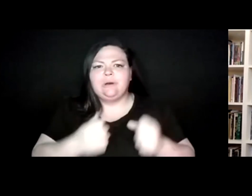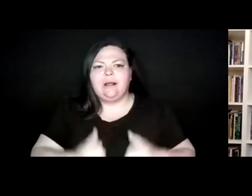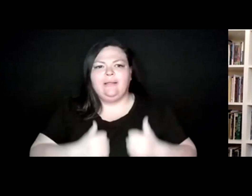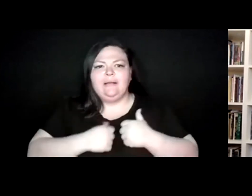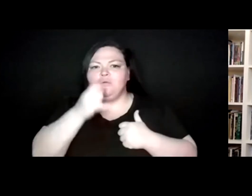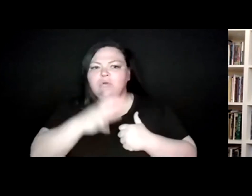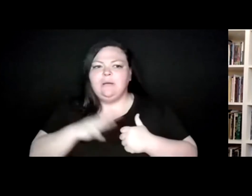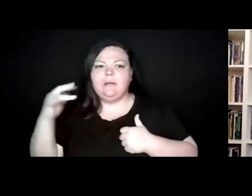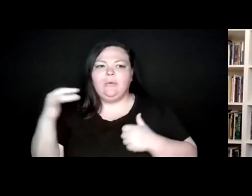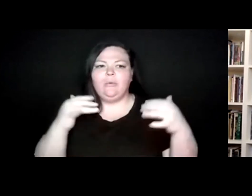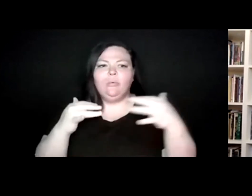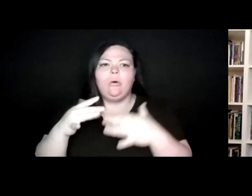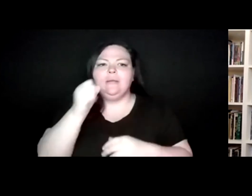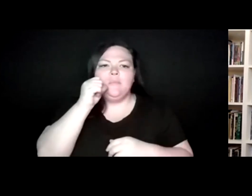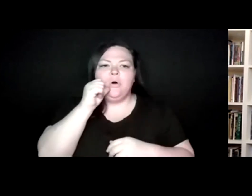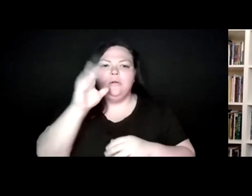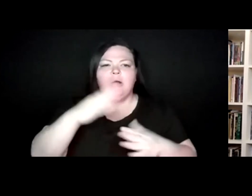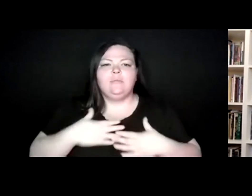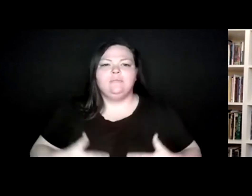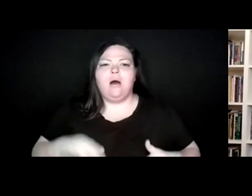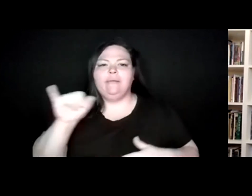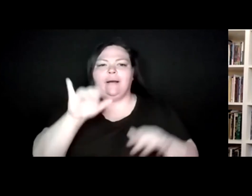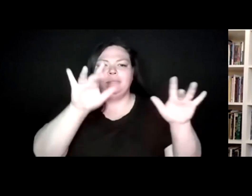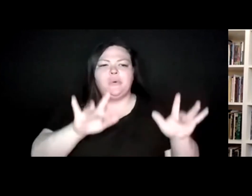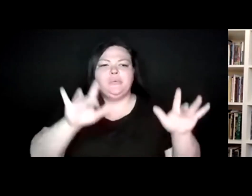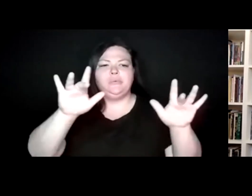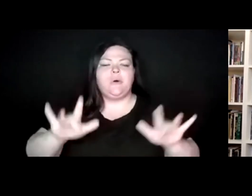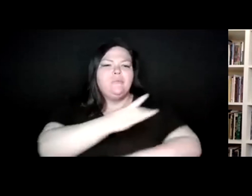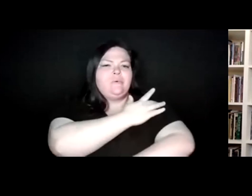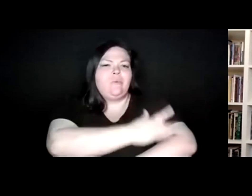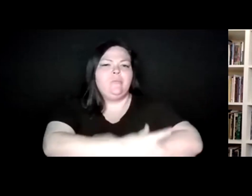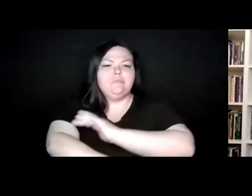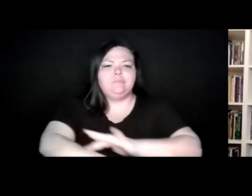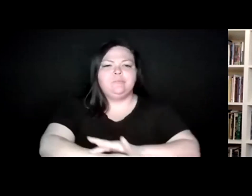in bars. Their bodies like bare trees,/ naked arms giving fruit to hands //